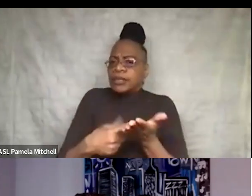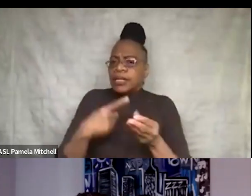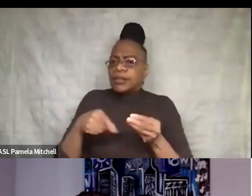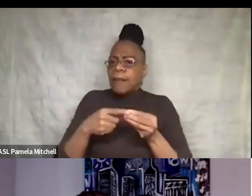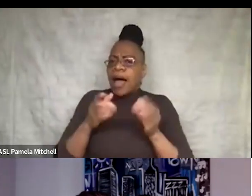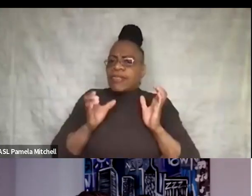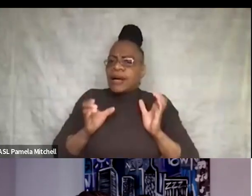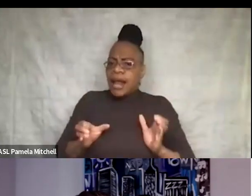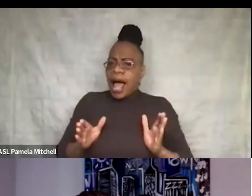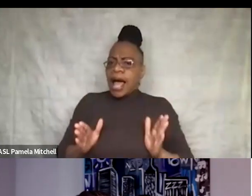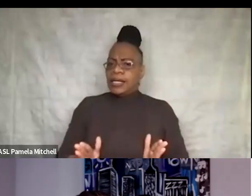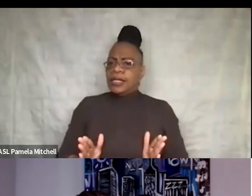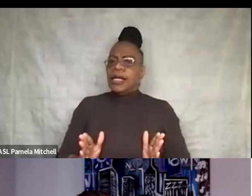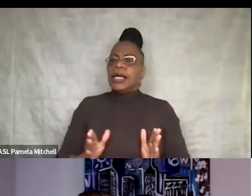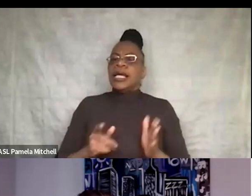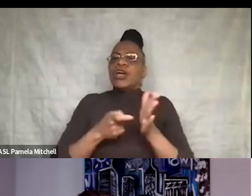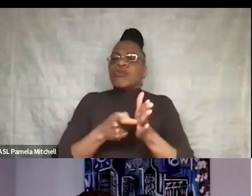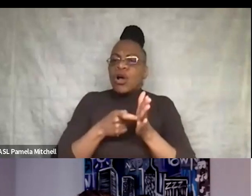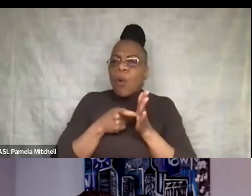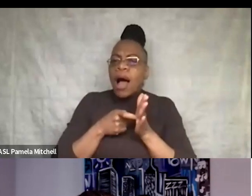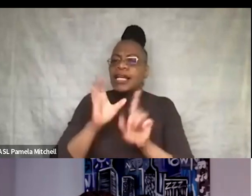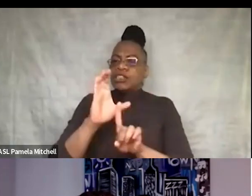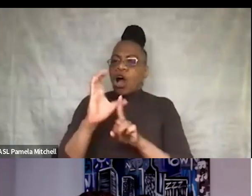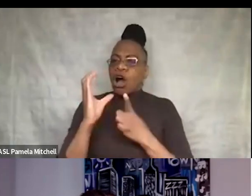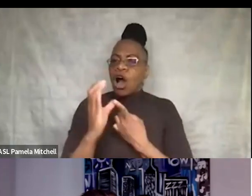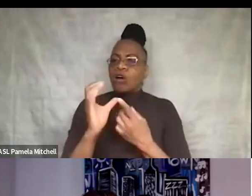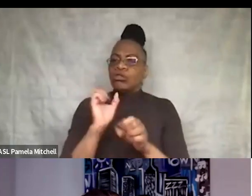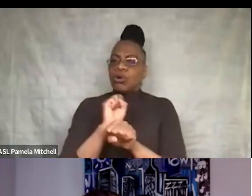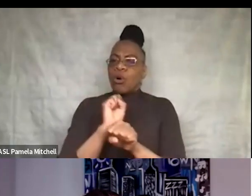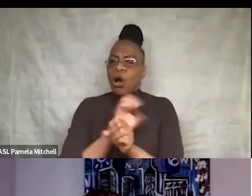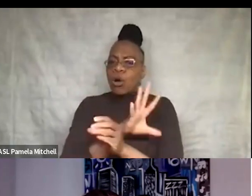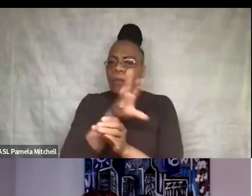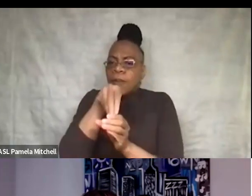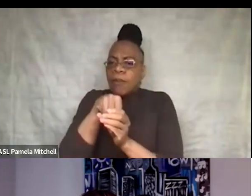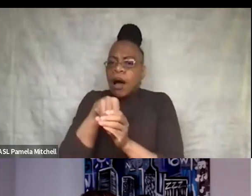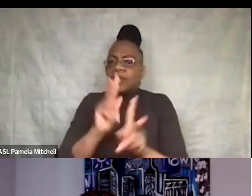that requires cultural work among the people that are having those conversations